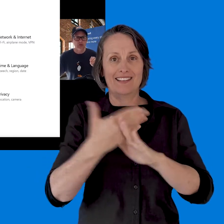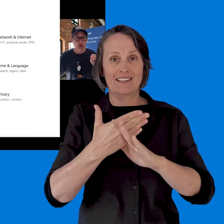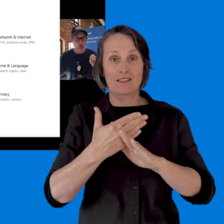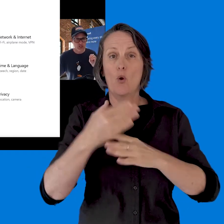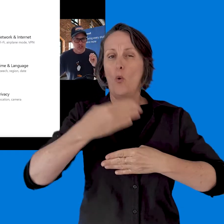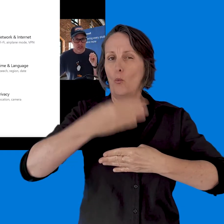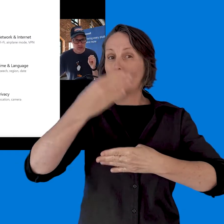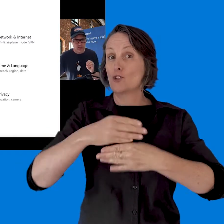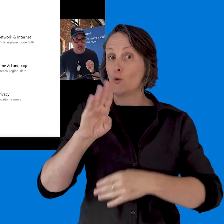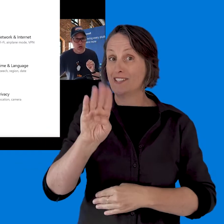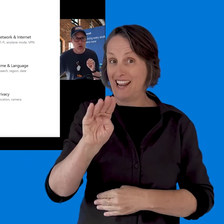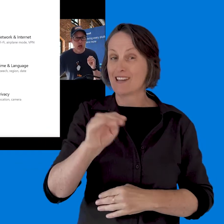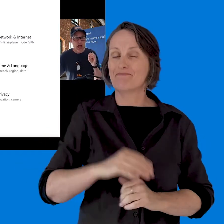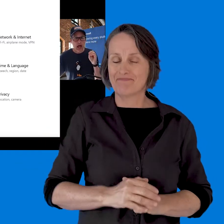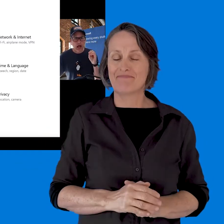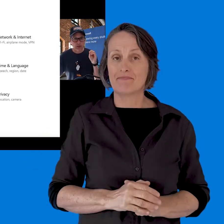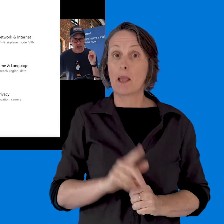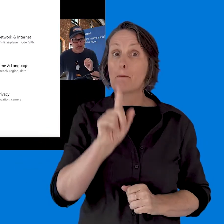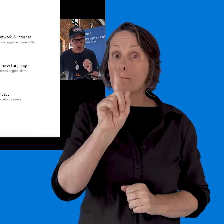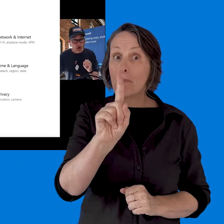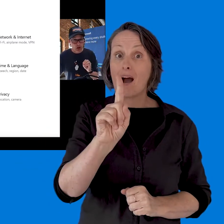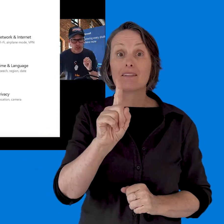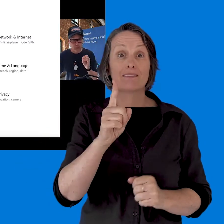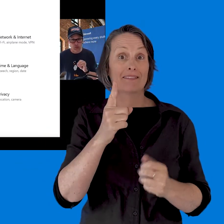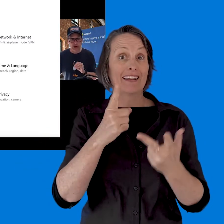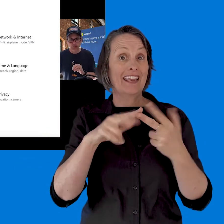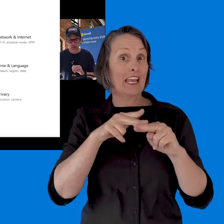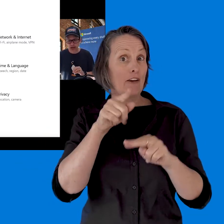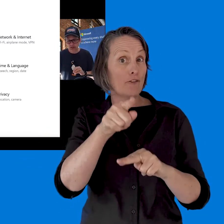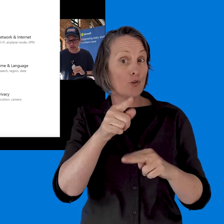But if you're watching this video later on and you've already upgraded